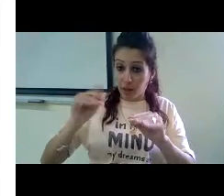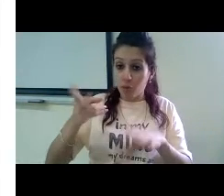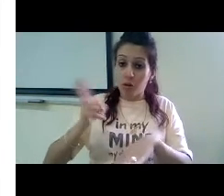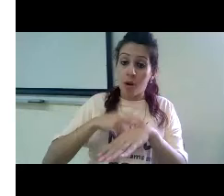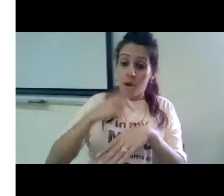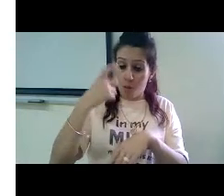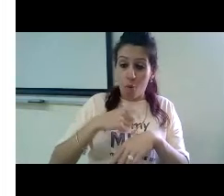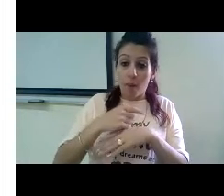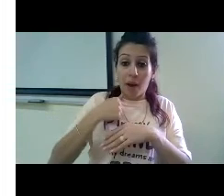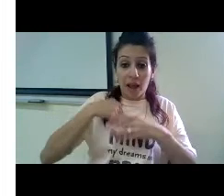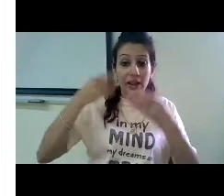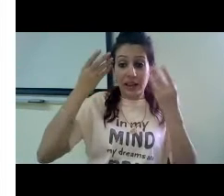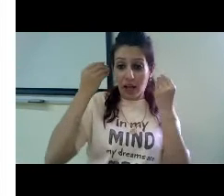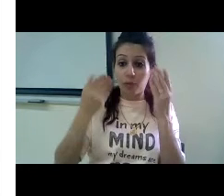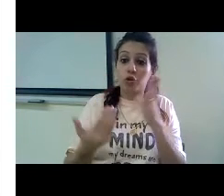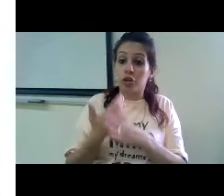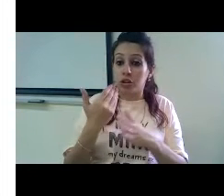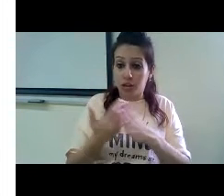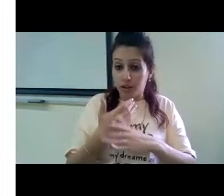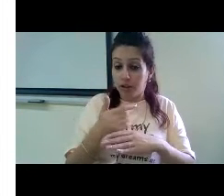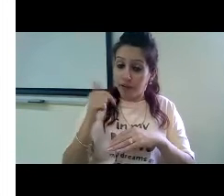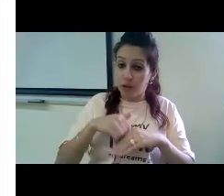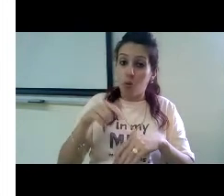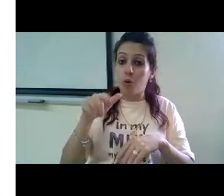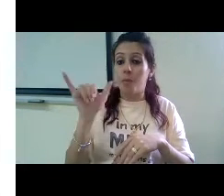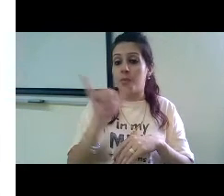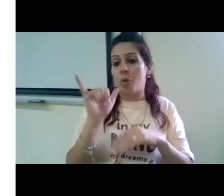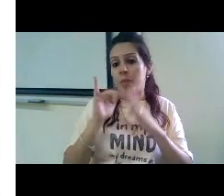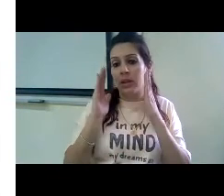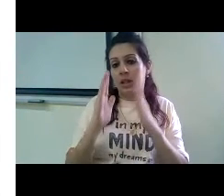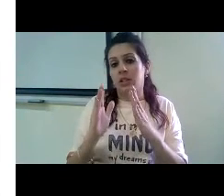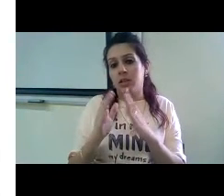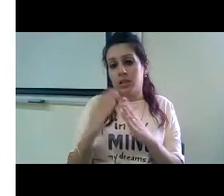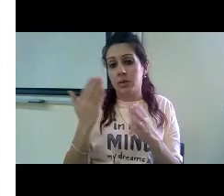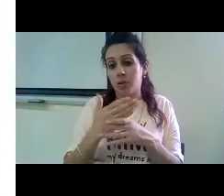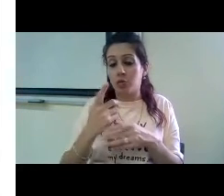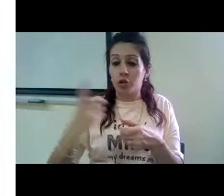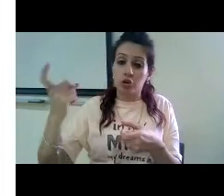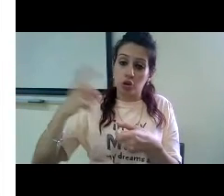I have a friend who has been a school leader for decades and he says that he's